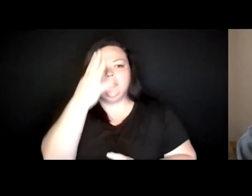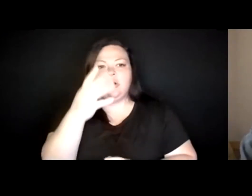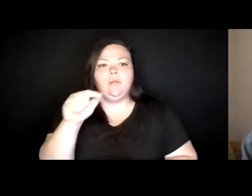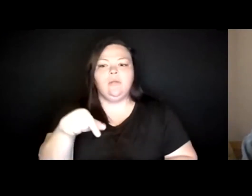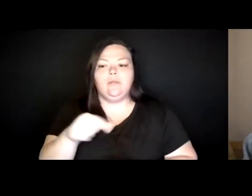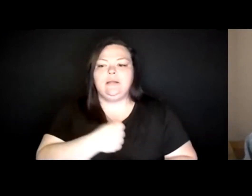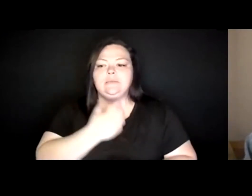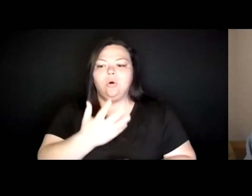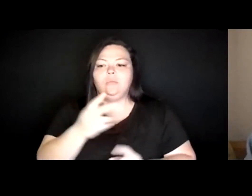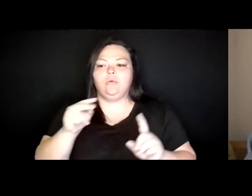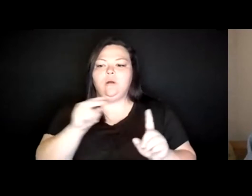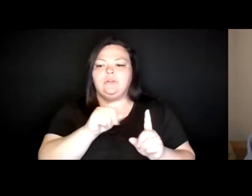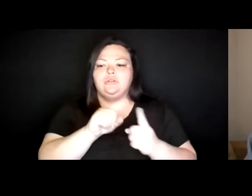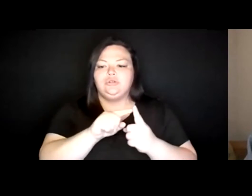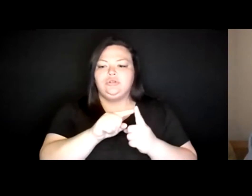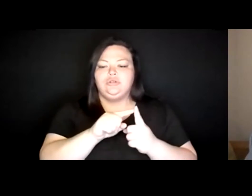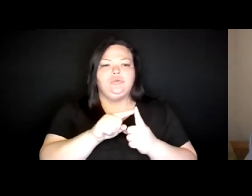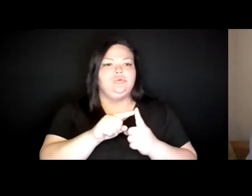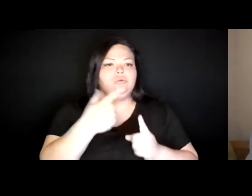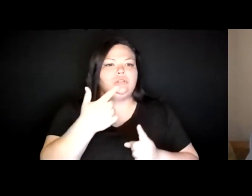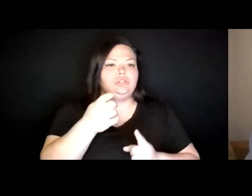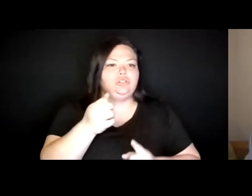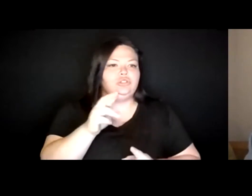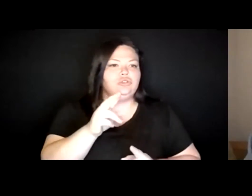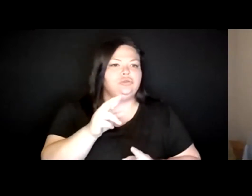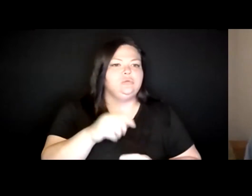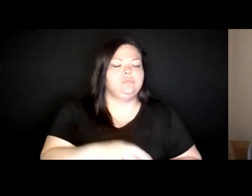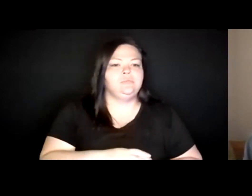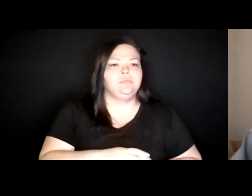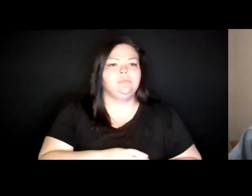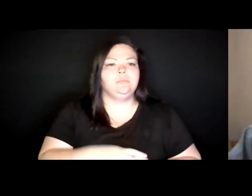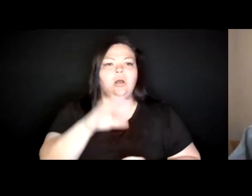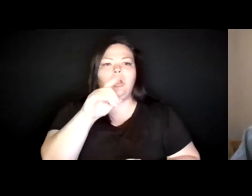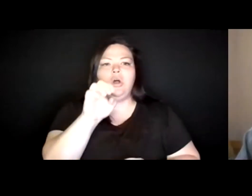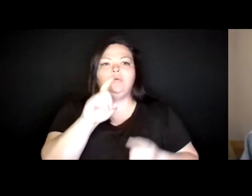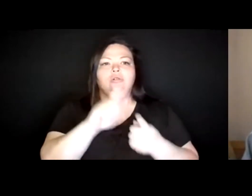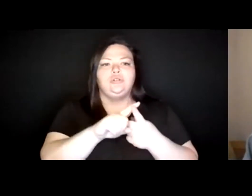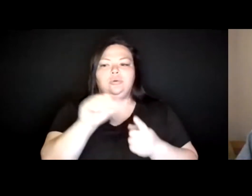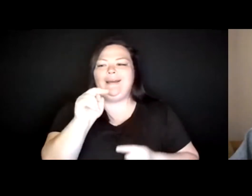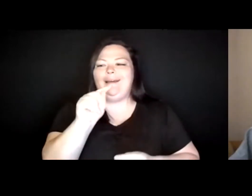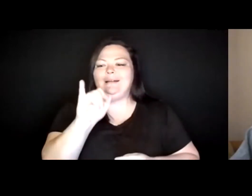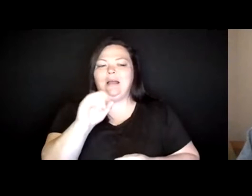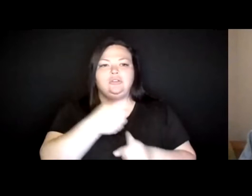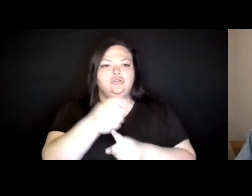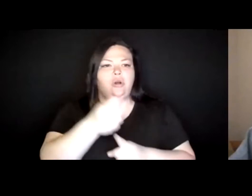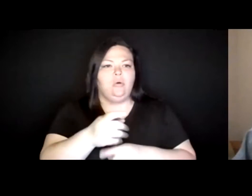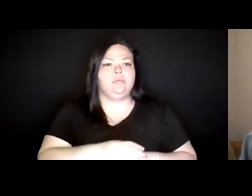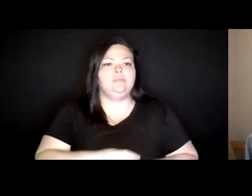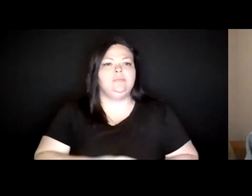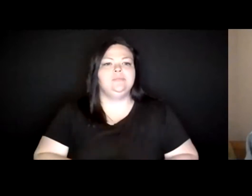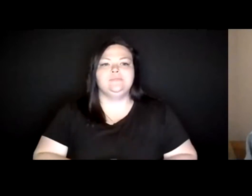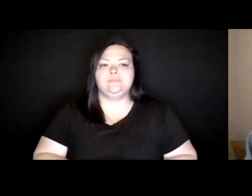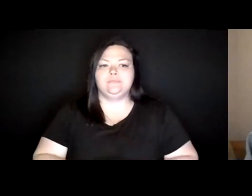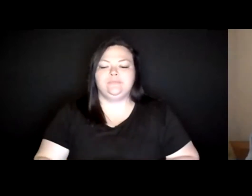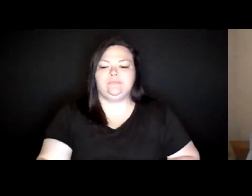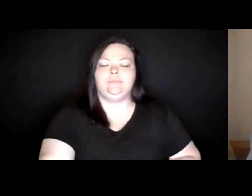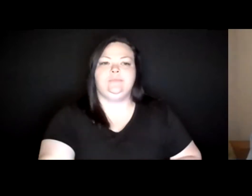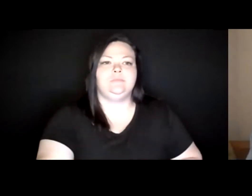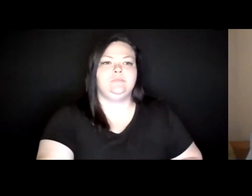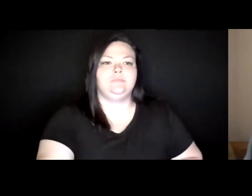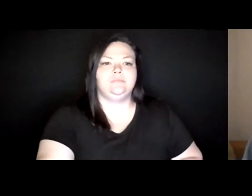reference to gendered violence. This is "Ode to an Anti-Joke," after Patrick Rosal.